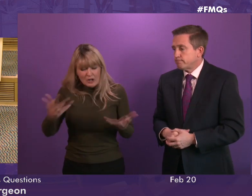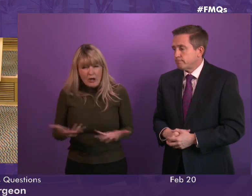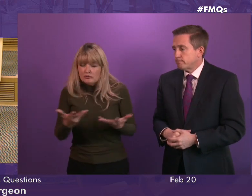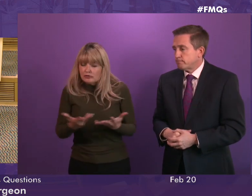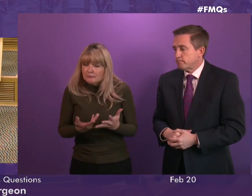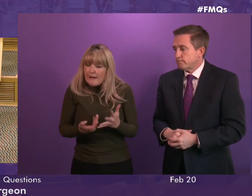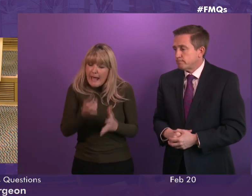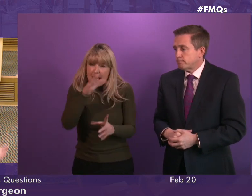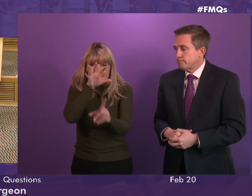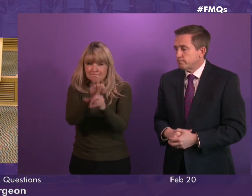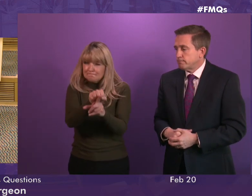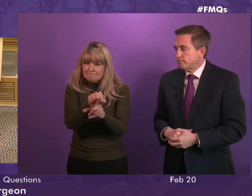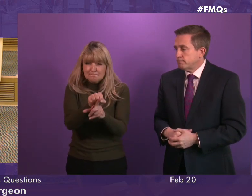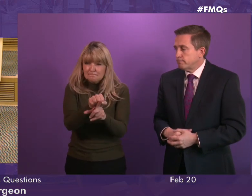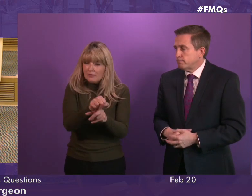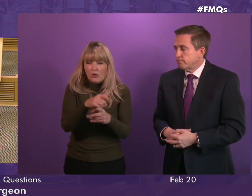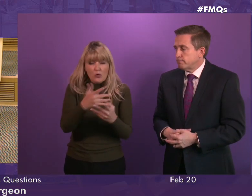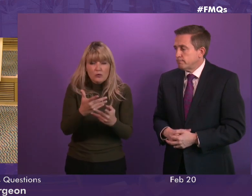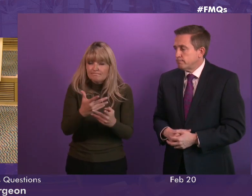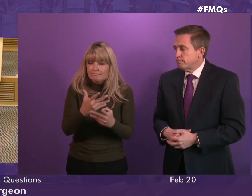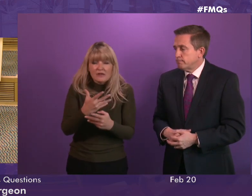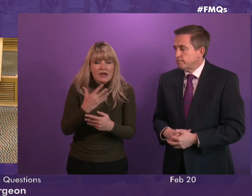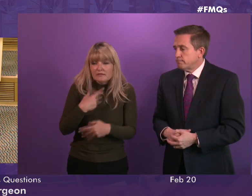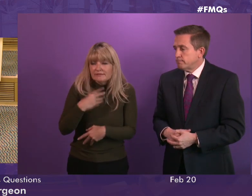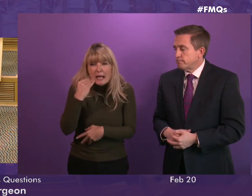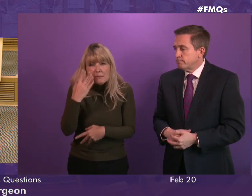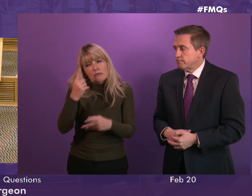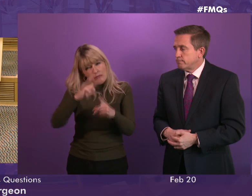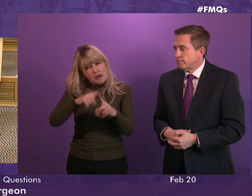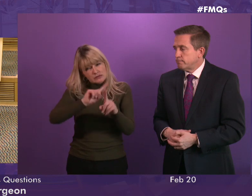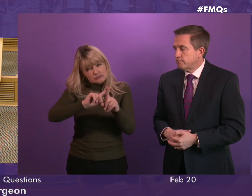across a range of conditions. Jamie Greene is right to focus on the importance of that.